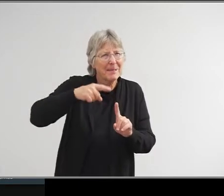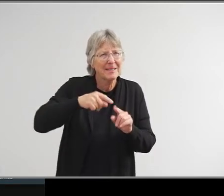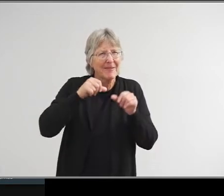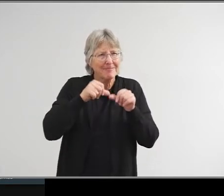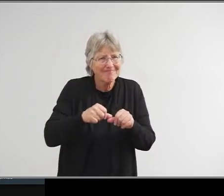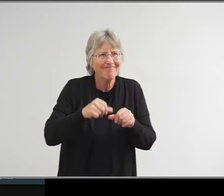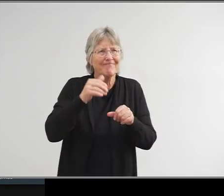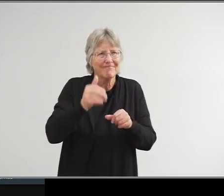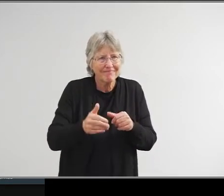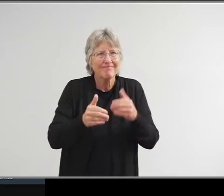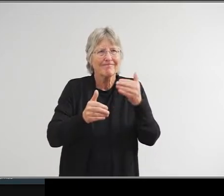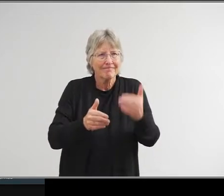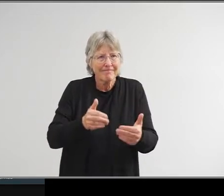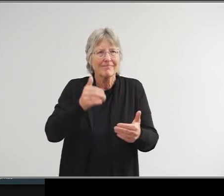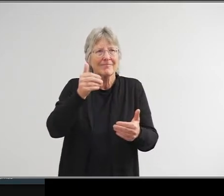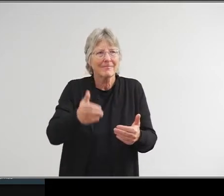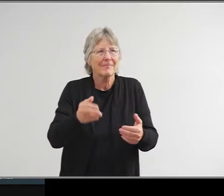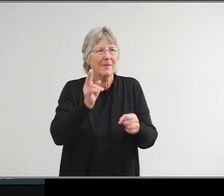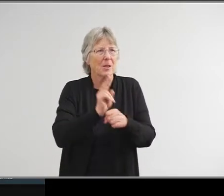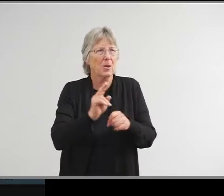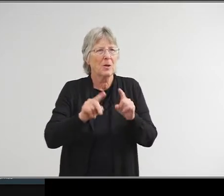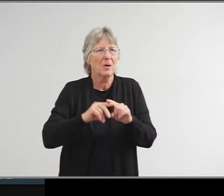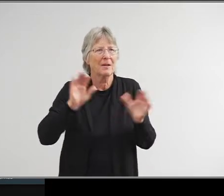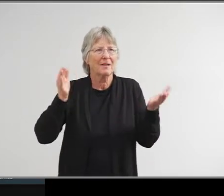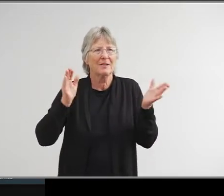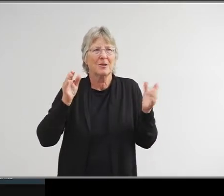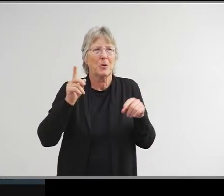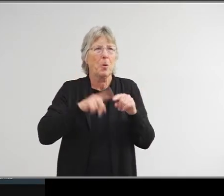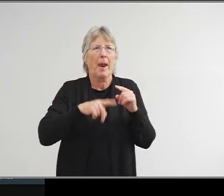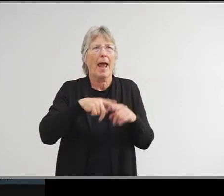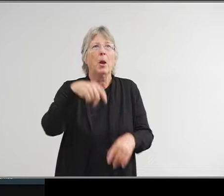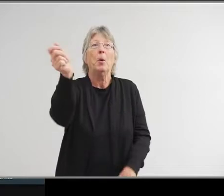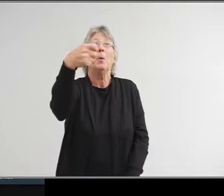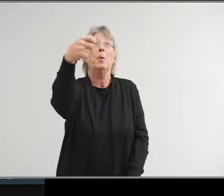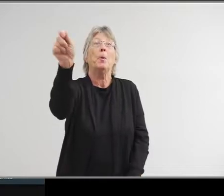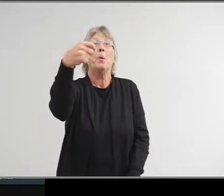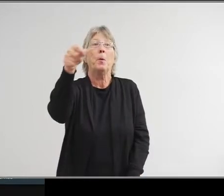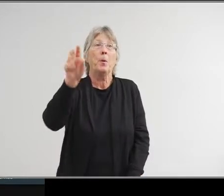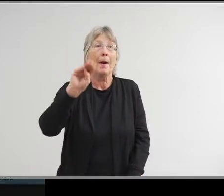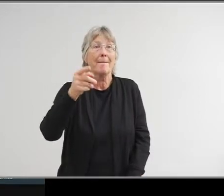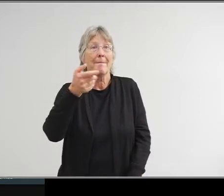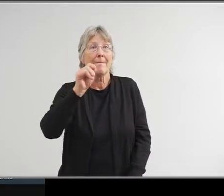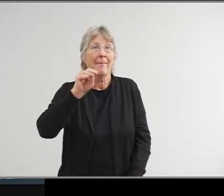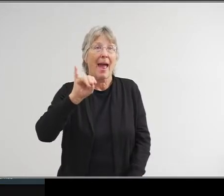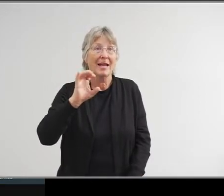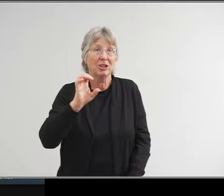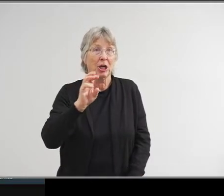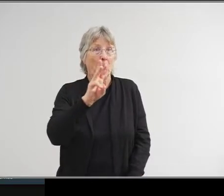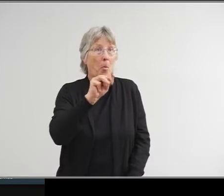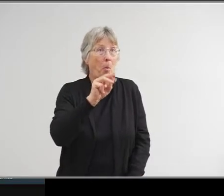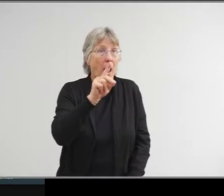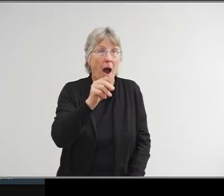I've used the analogy of a waving a magic wand just because we have a plan just because we have money